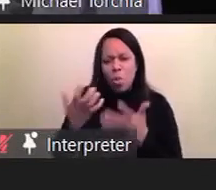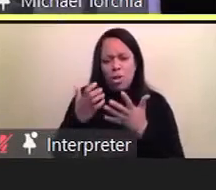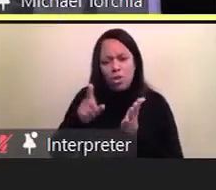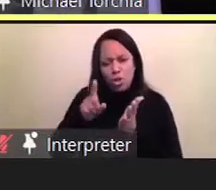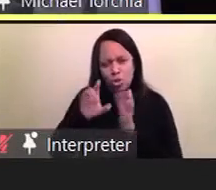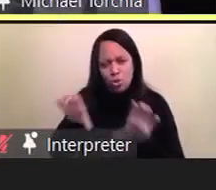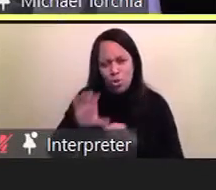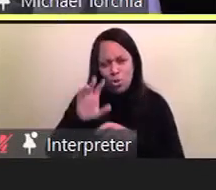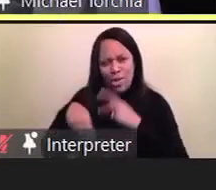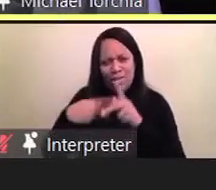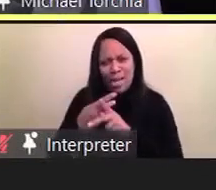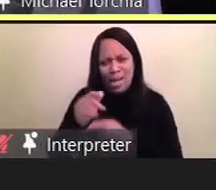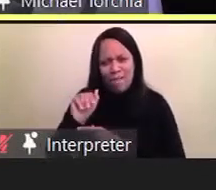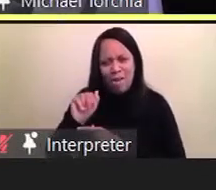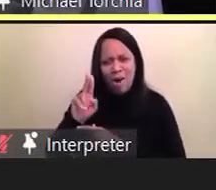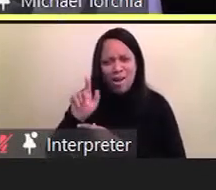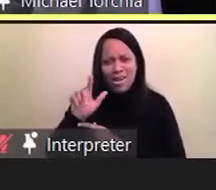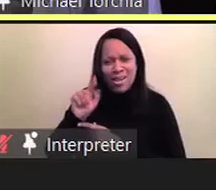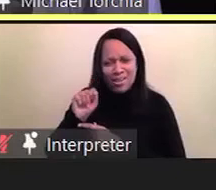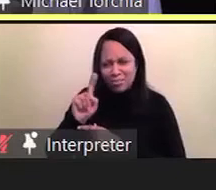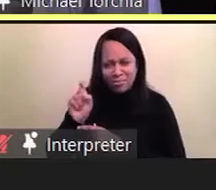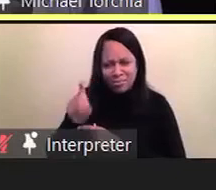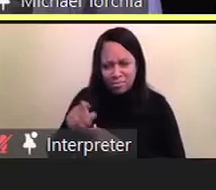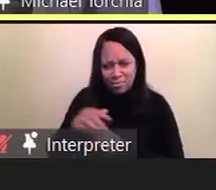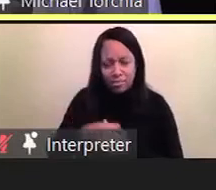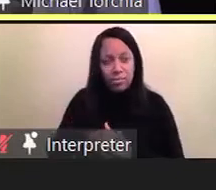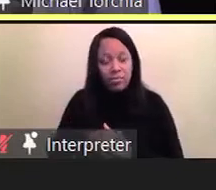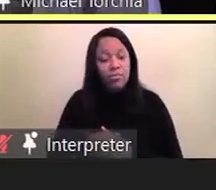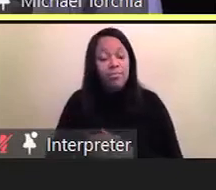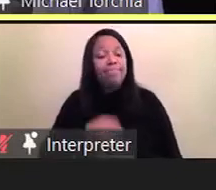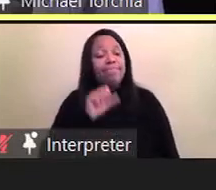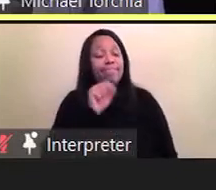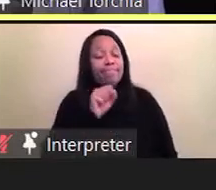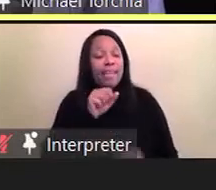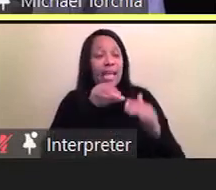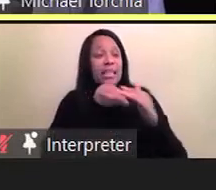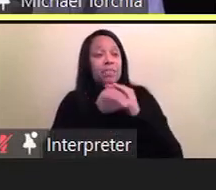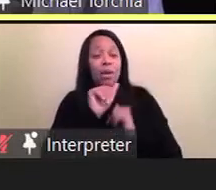So accessibility audits have different meanings to different employers.